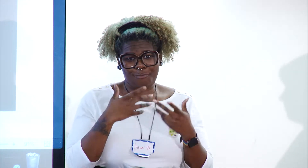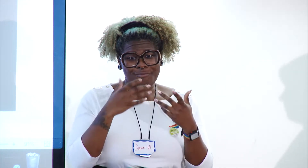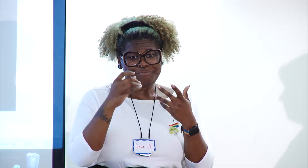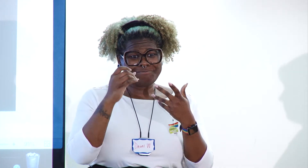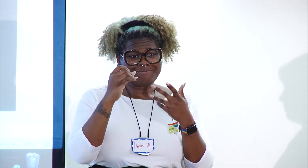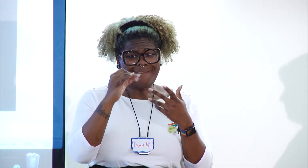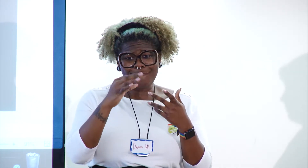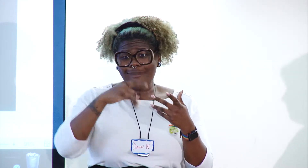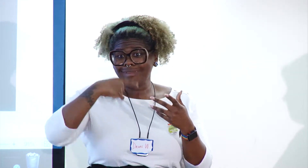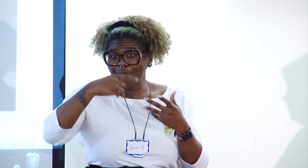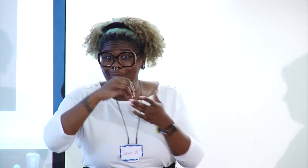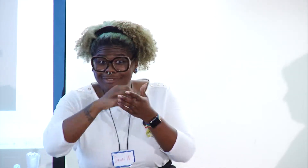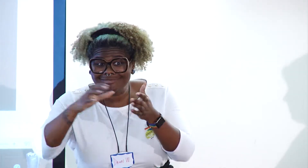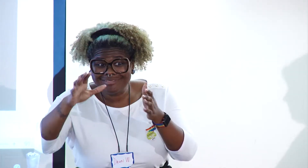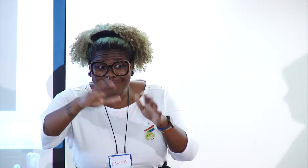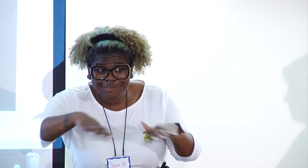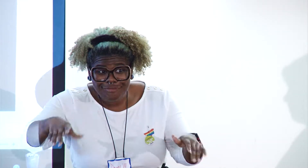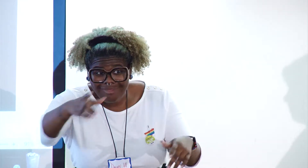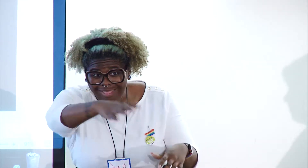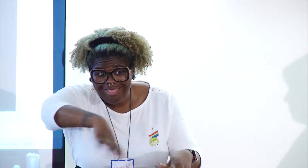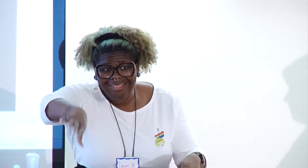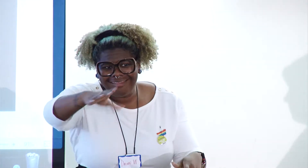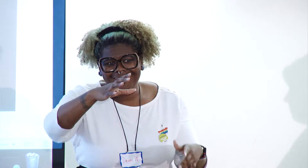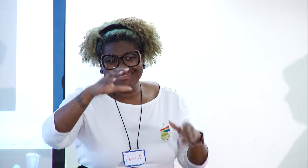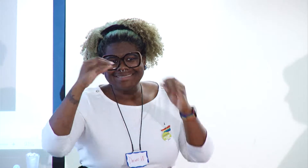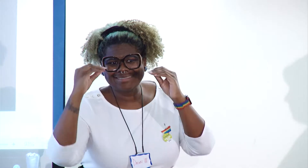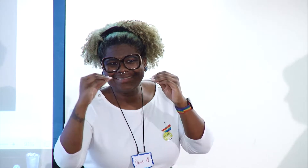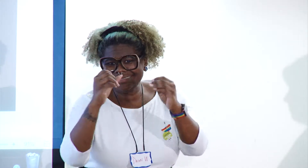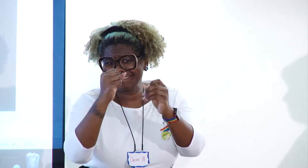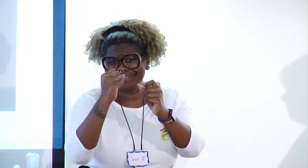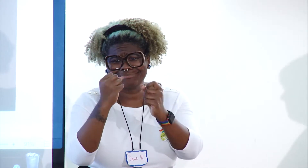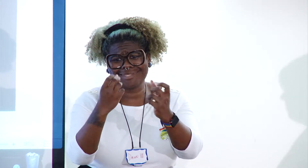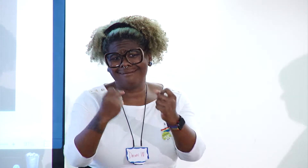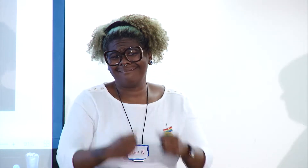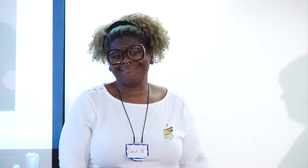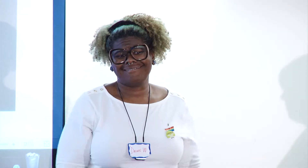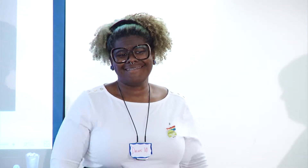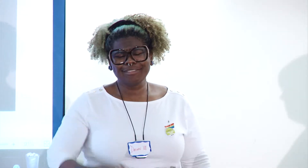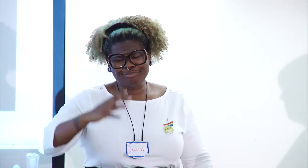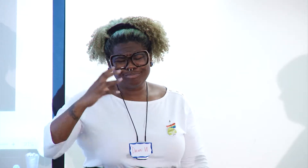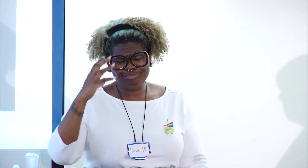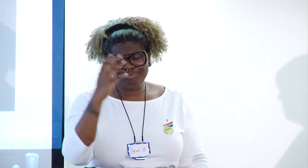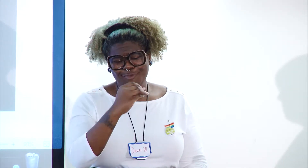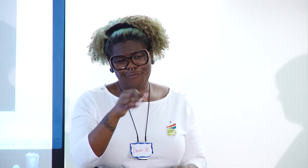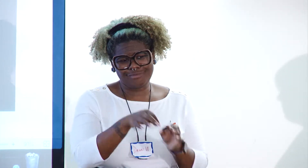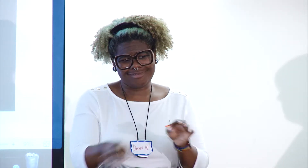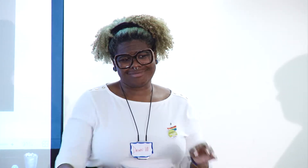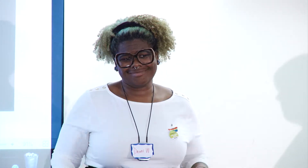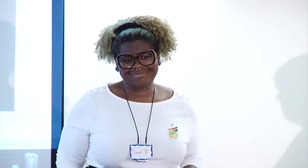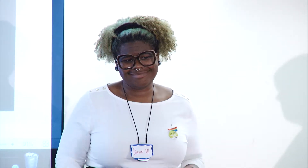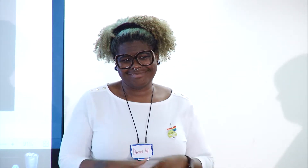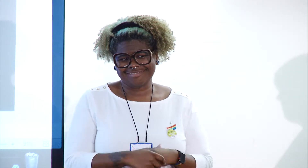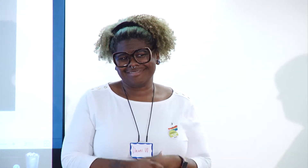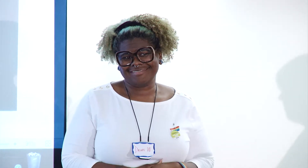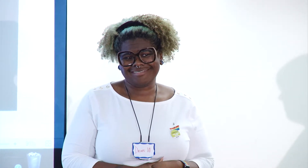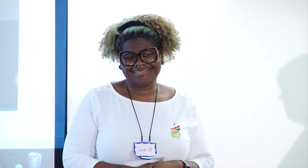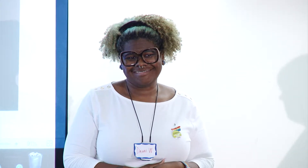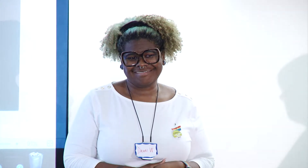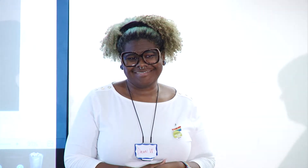very early in their life excel in school. So teach them sign language. It's a beautiful language. Why not?